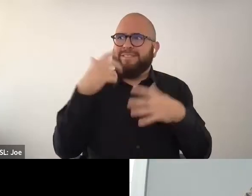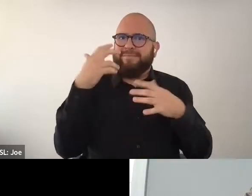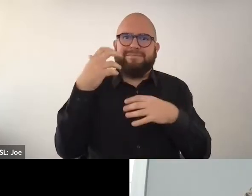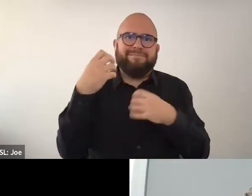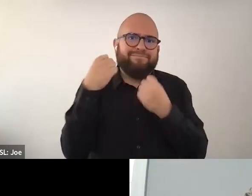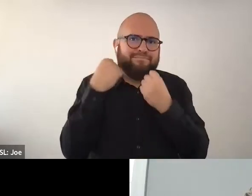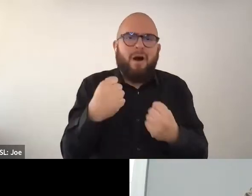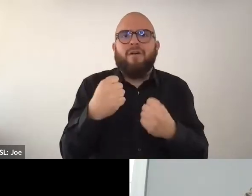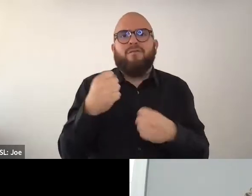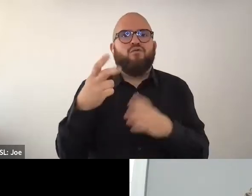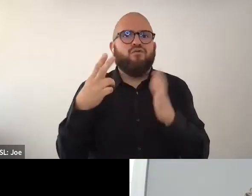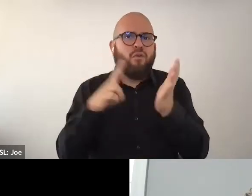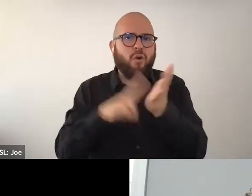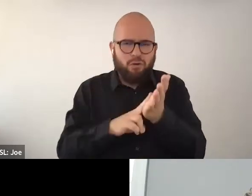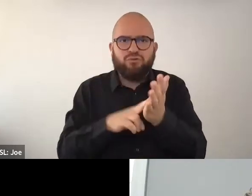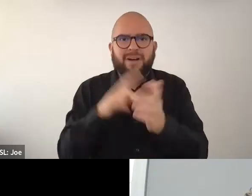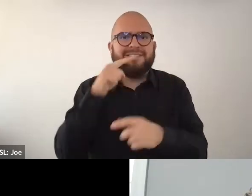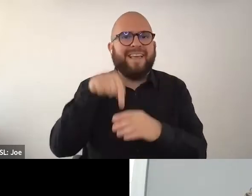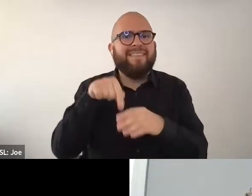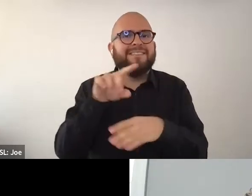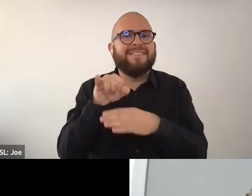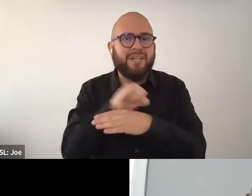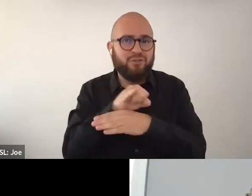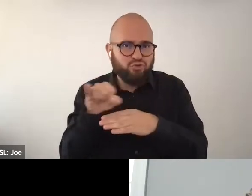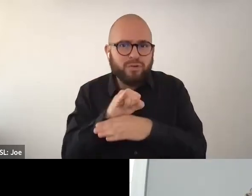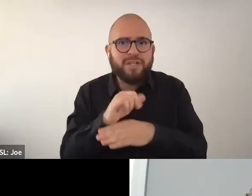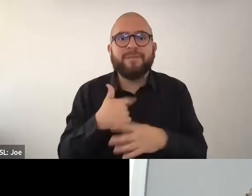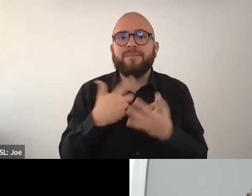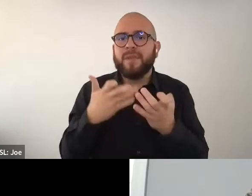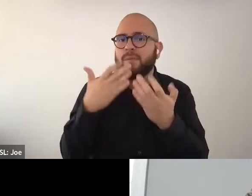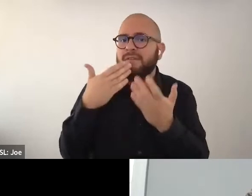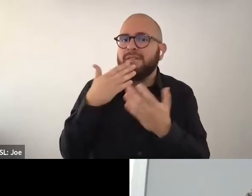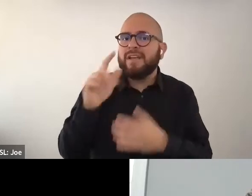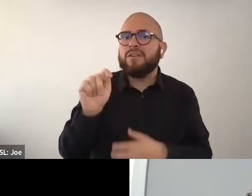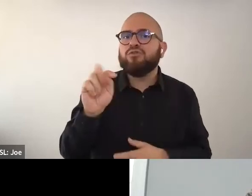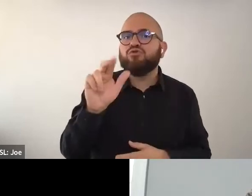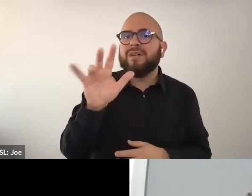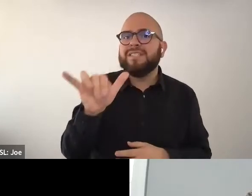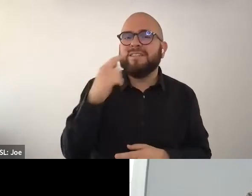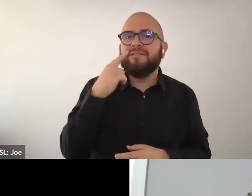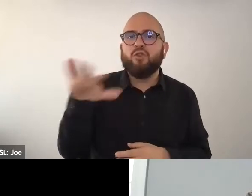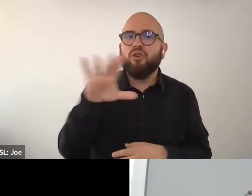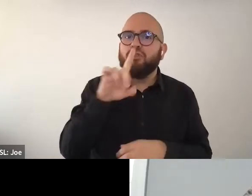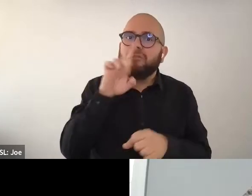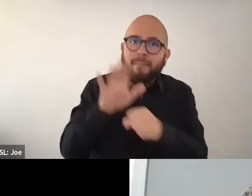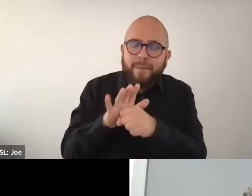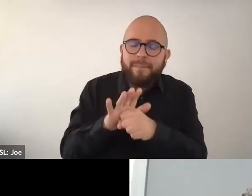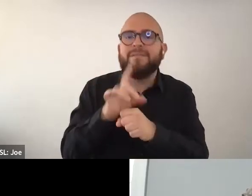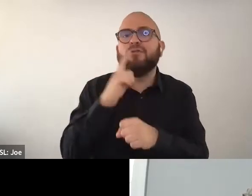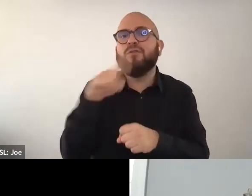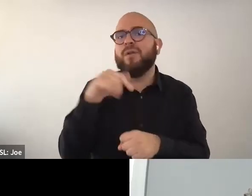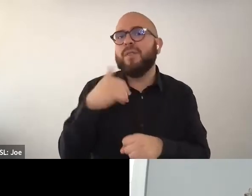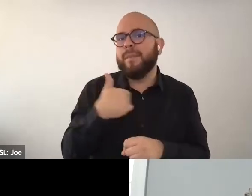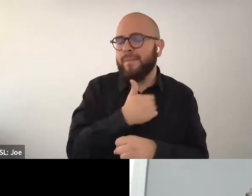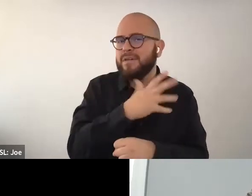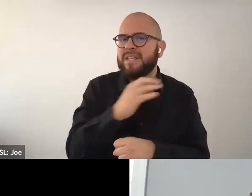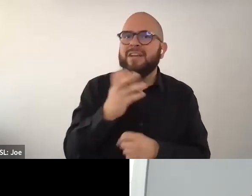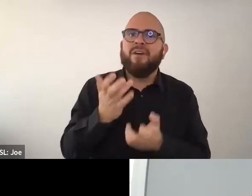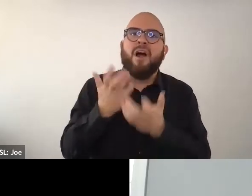I wanna take this moment to thank Tracy for her unwavering commitment to our members and offer my congratulations on her 15th anniversary